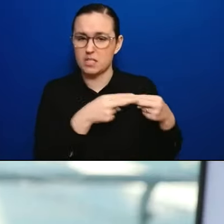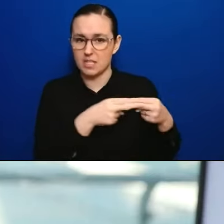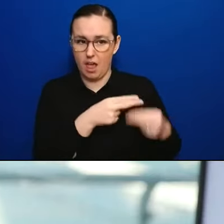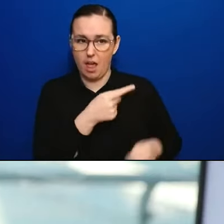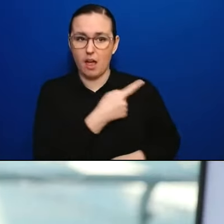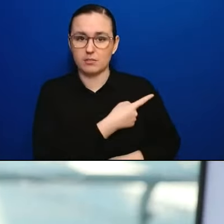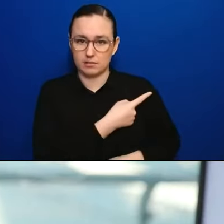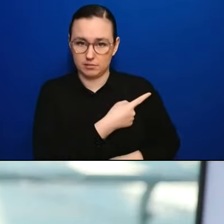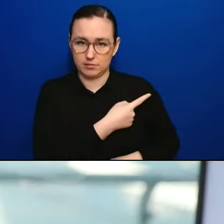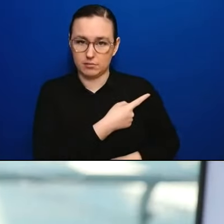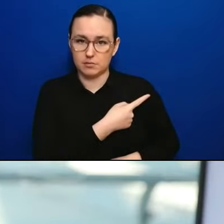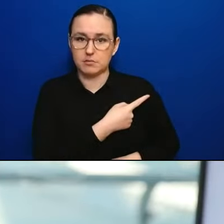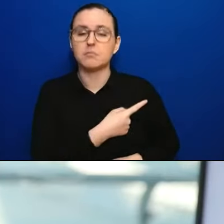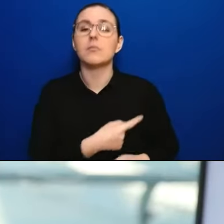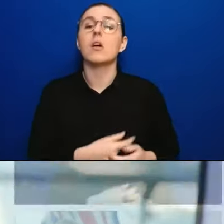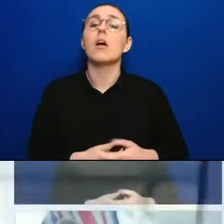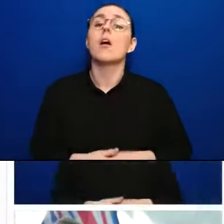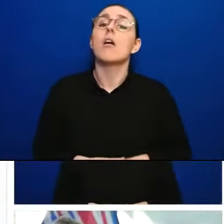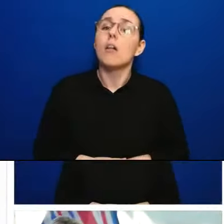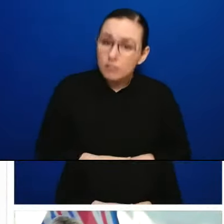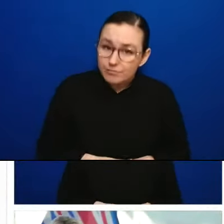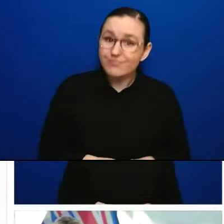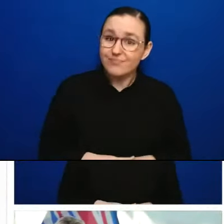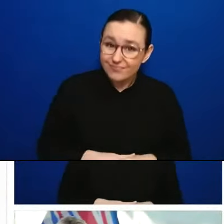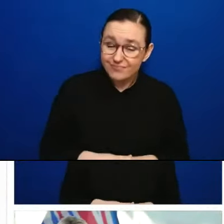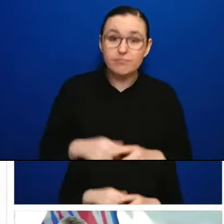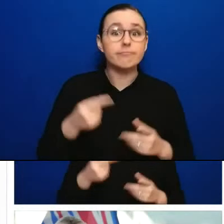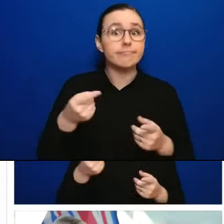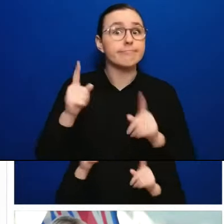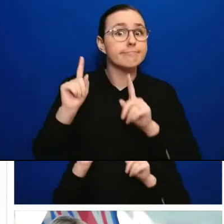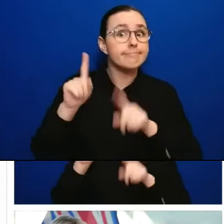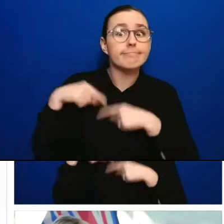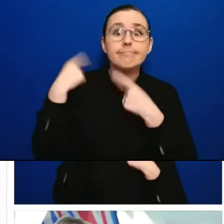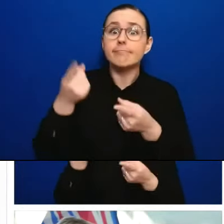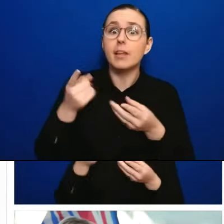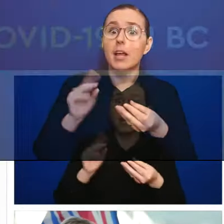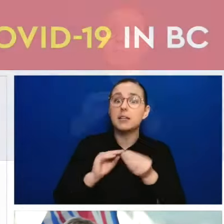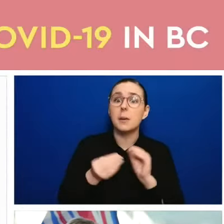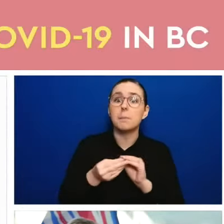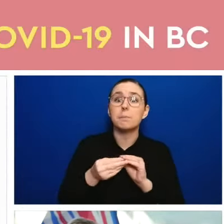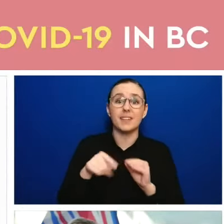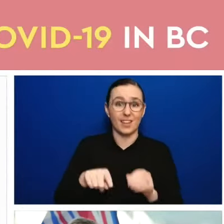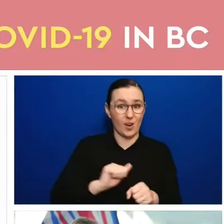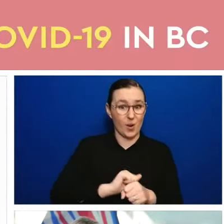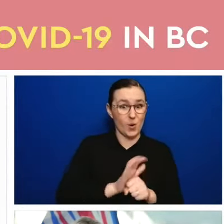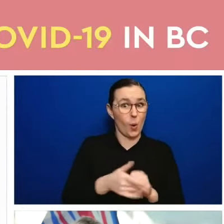So what we have here is a familiar slide of the pandemic